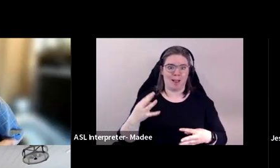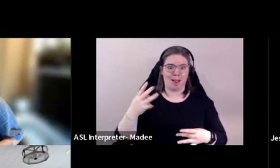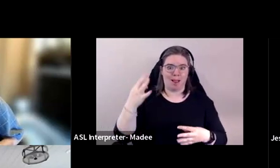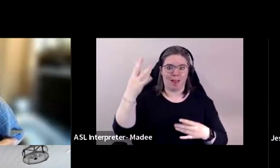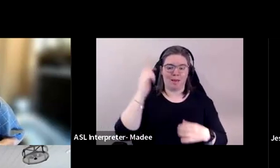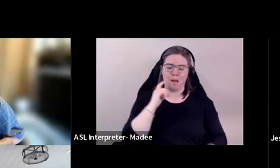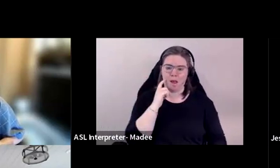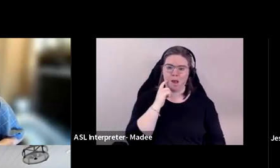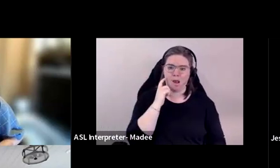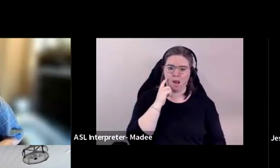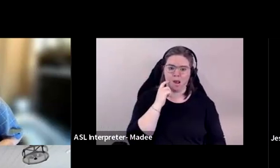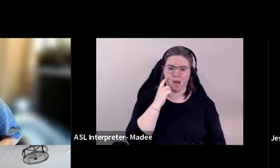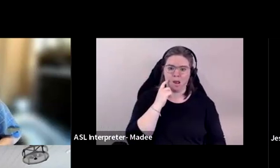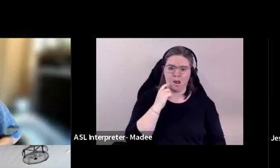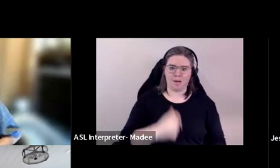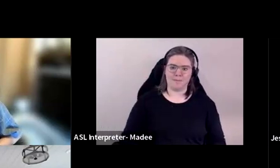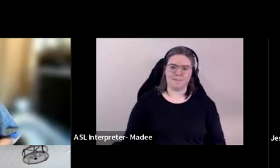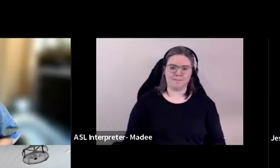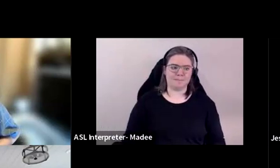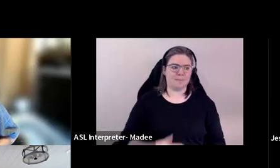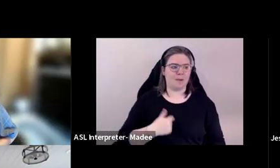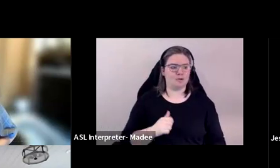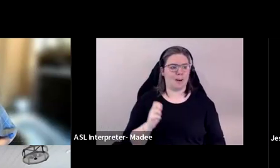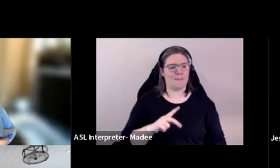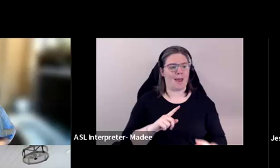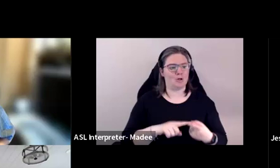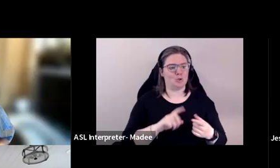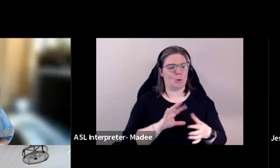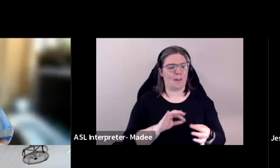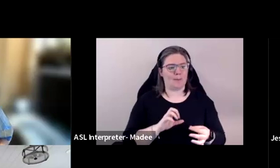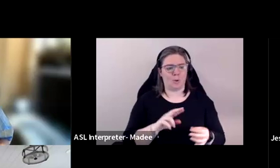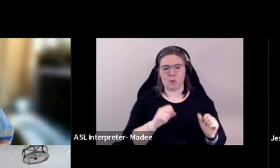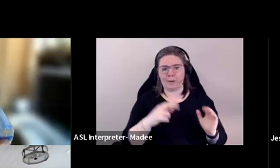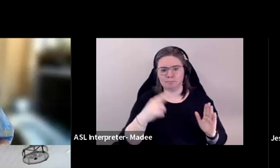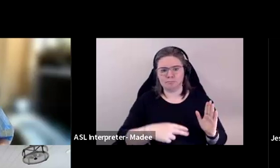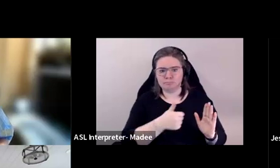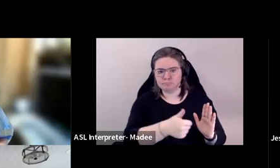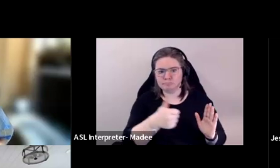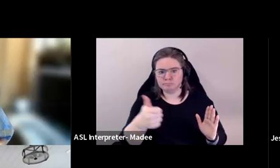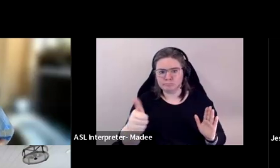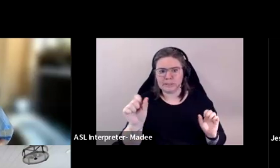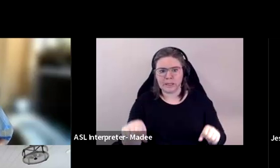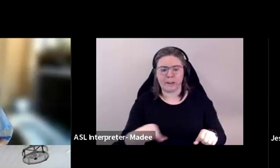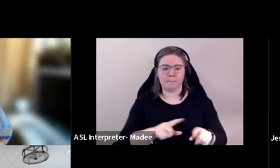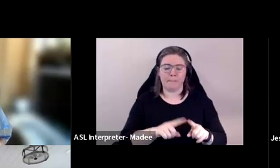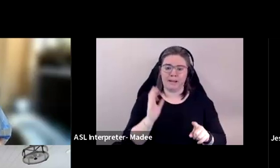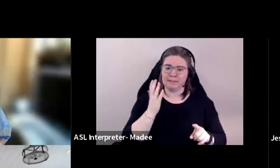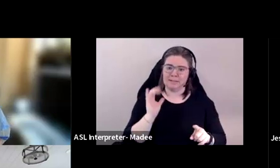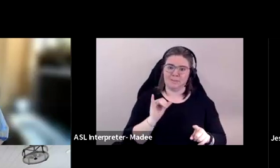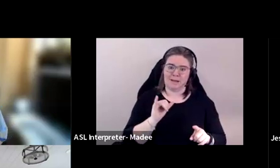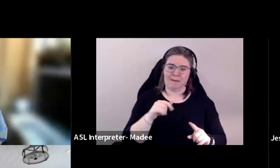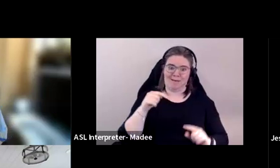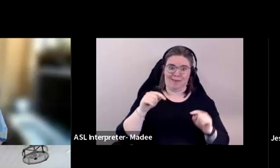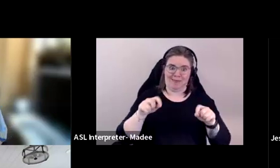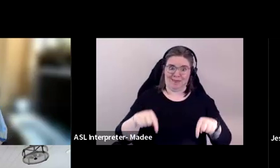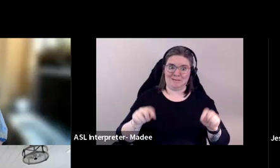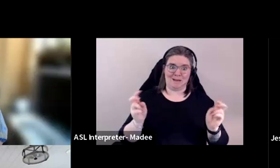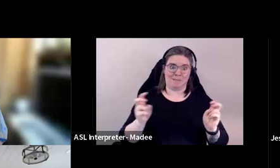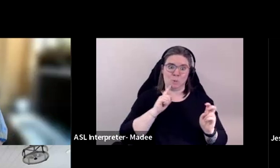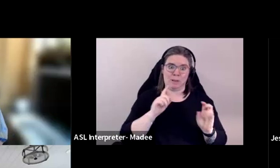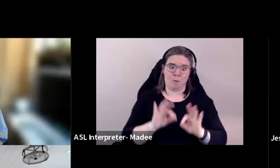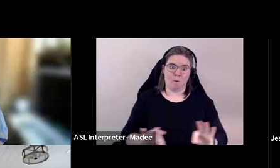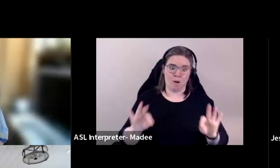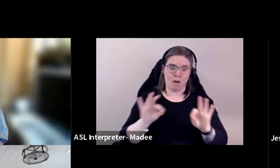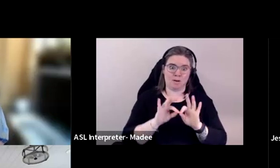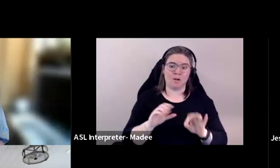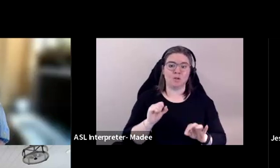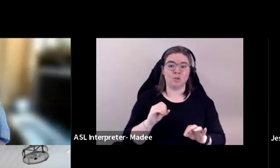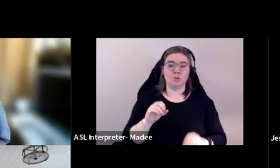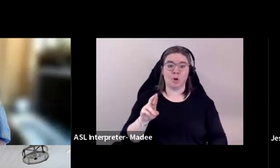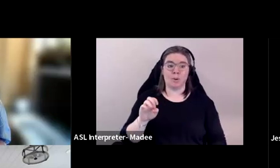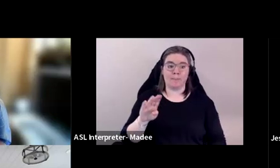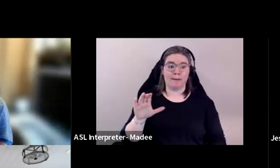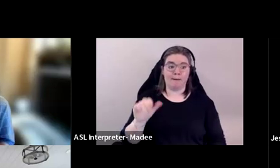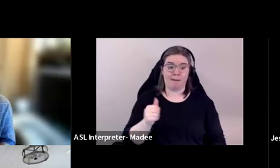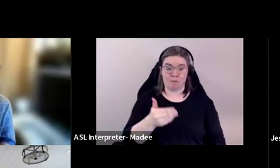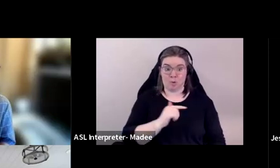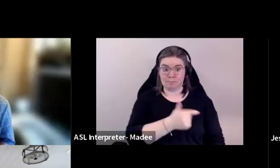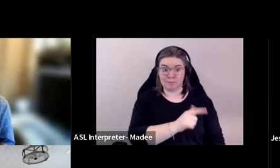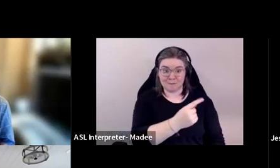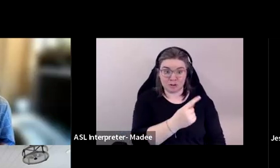Rebecca /APRIL: After our folks speak, I I will try to get back to the comments, or you can read through them yourself. But it sounds like this is a really important issue. So let's have Rebecca speak first, st and then Maria.